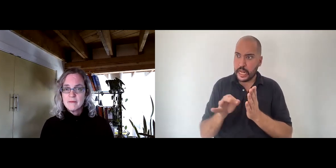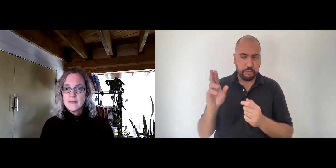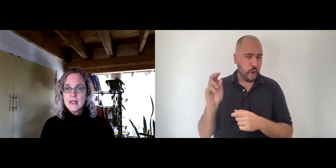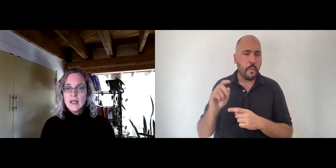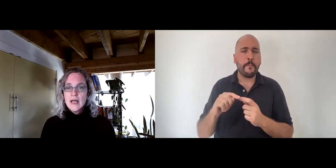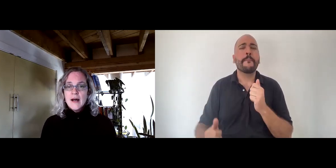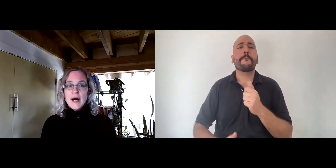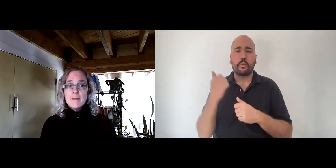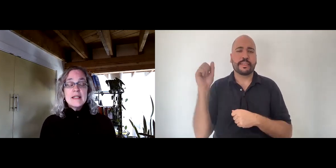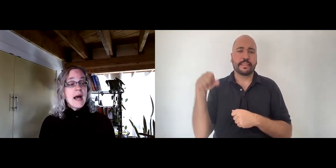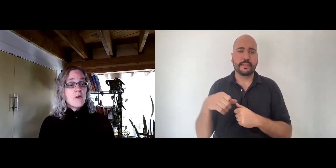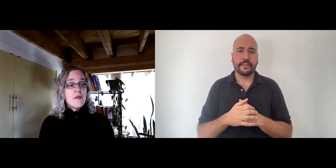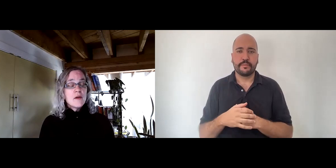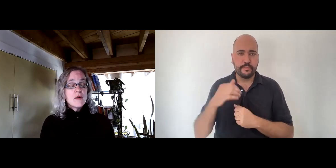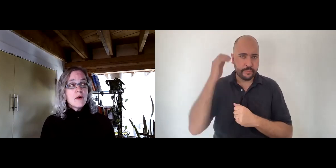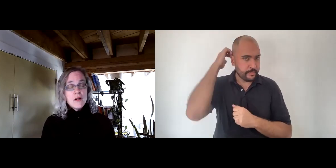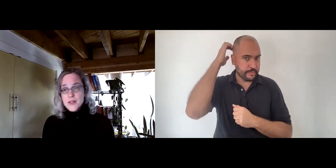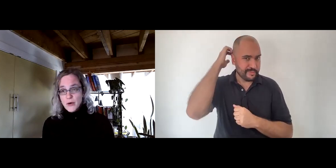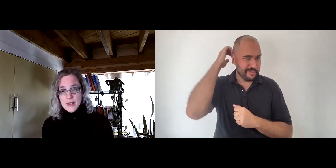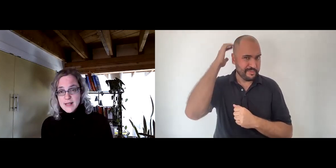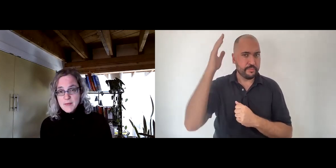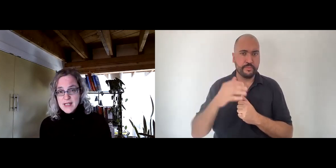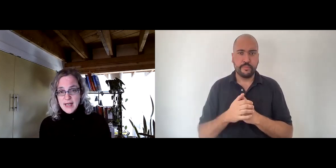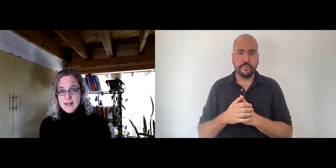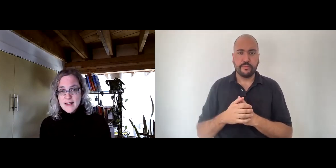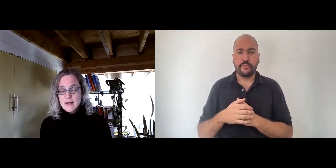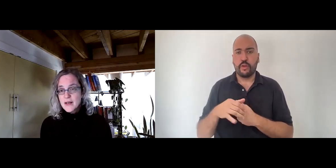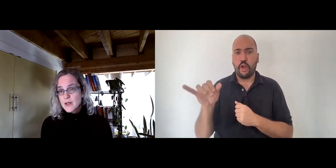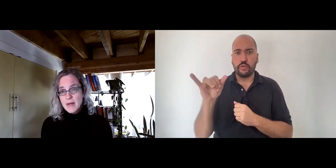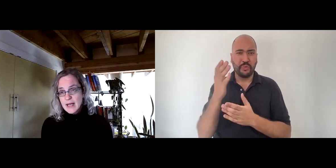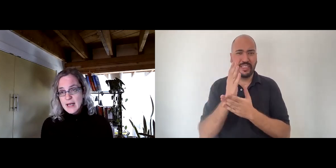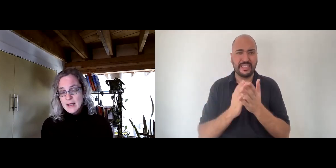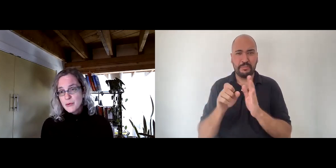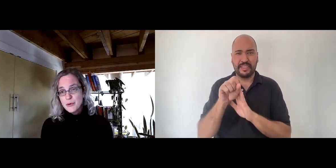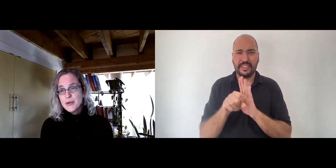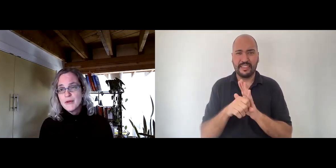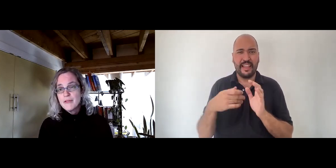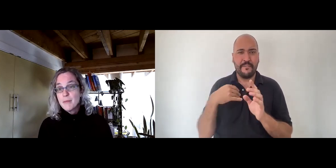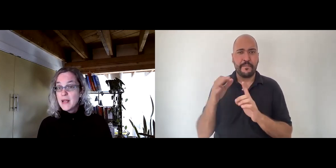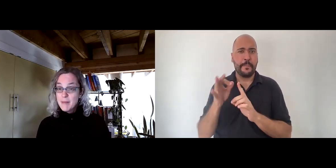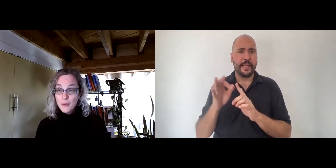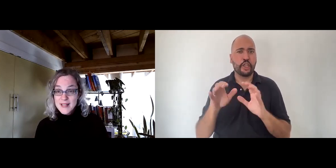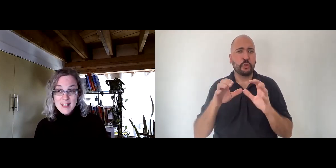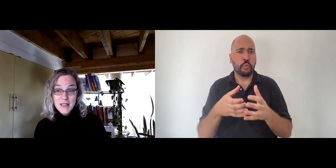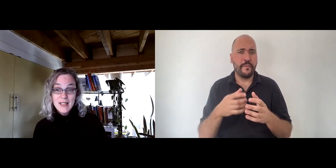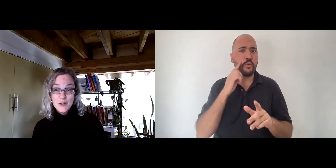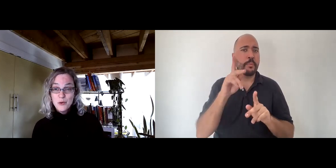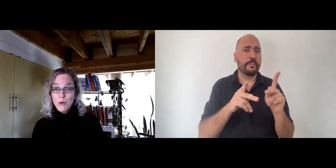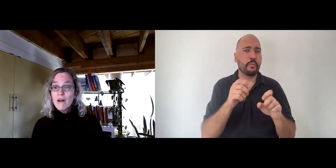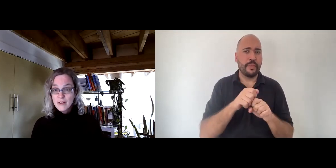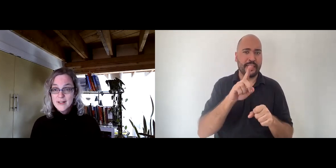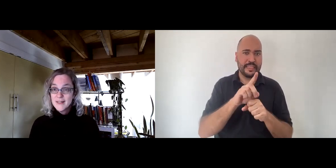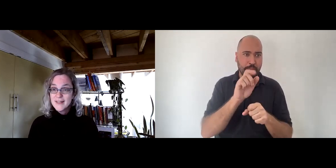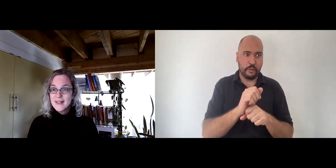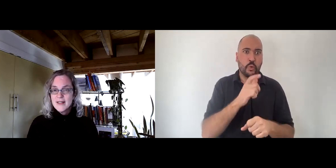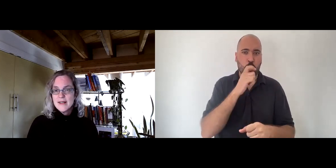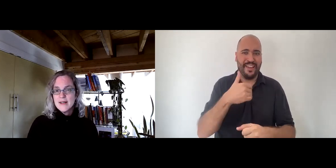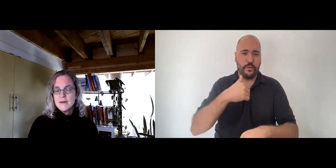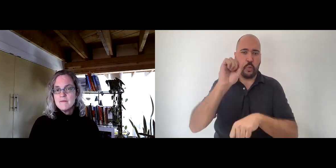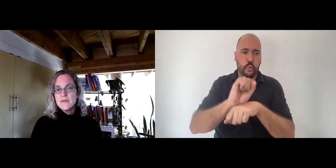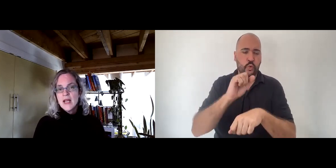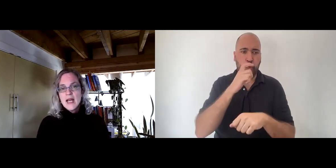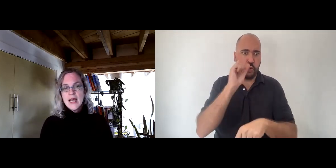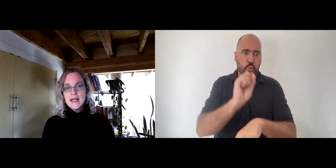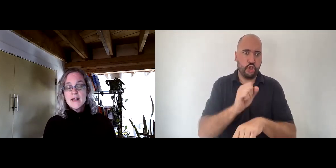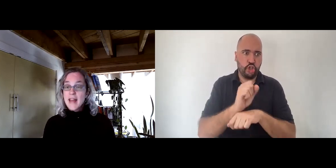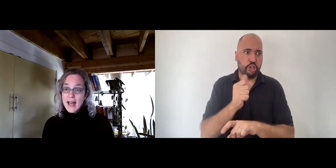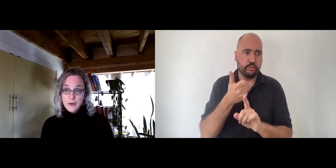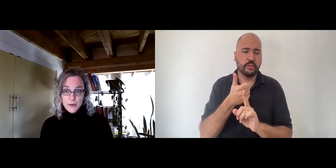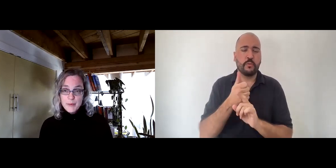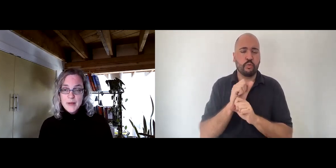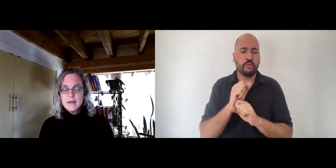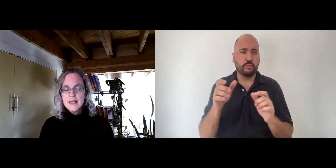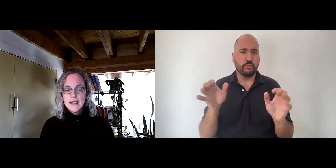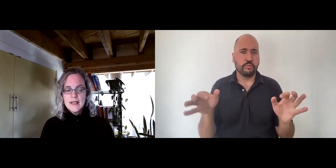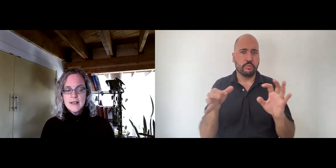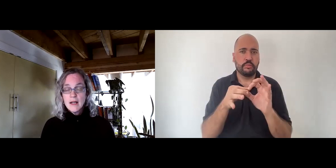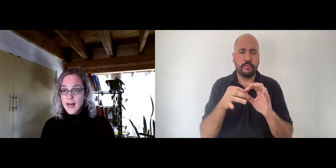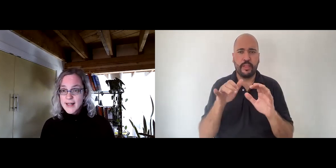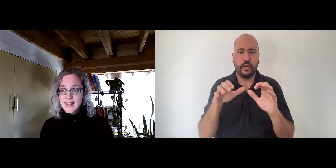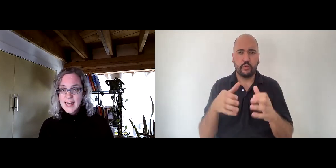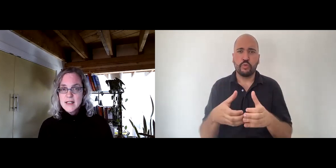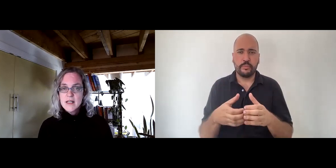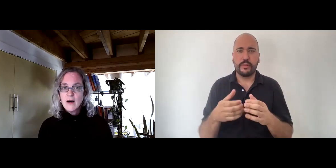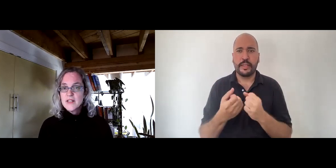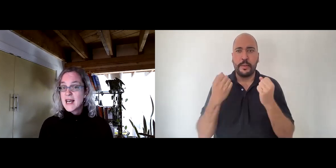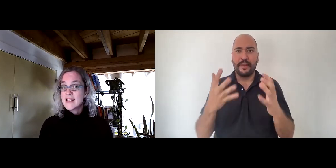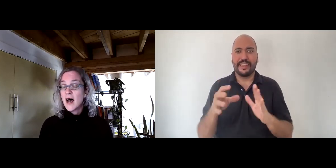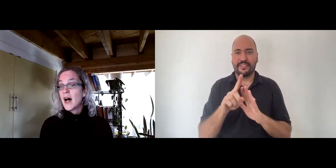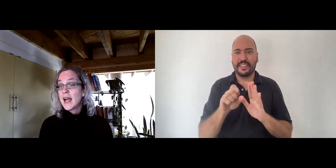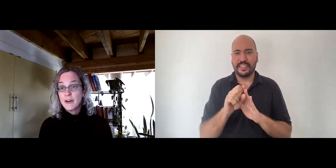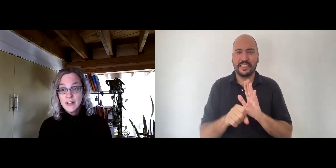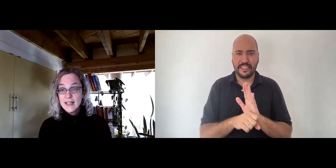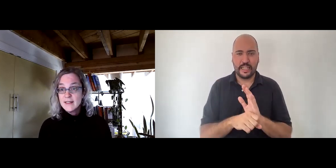Now also in some states, there's a Medicaid group for people with disabilities who work, and that group in a lot of States often has a high earning limit.